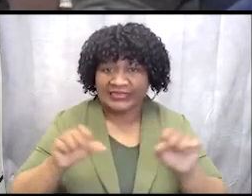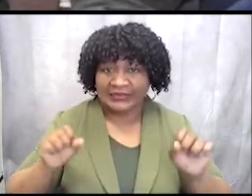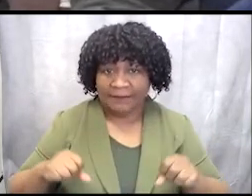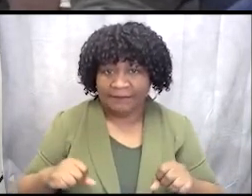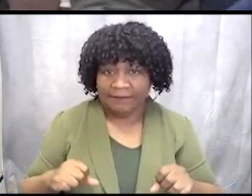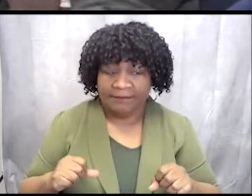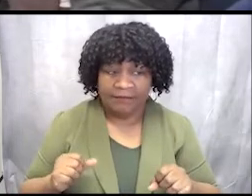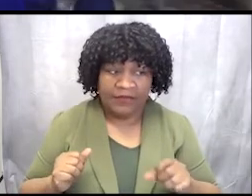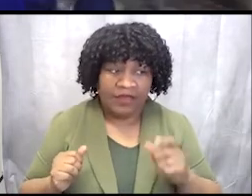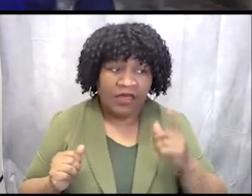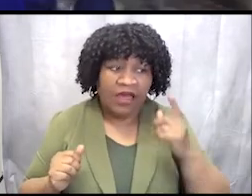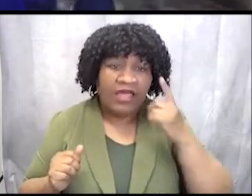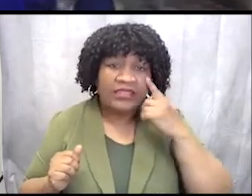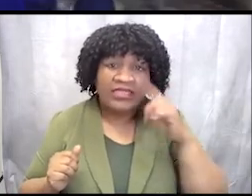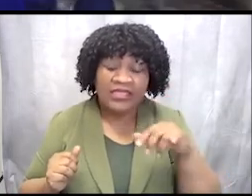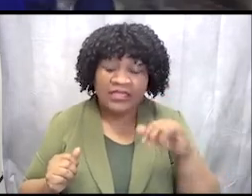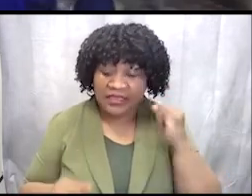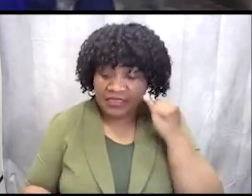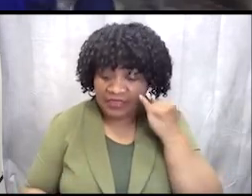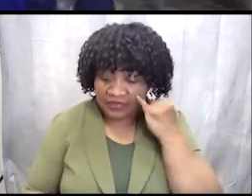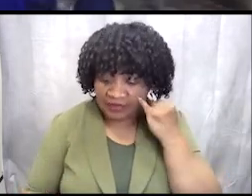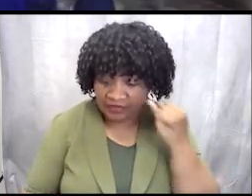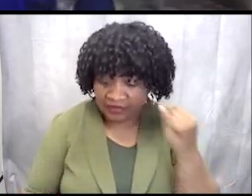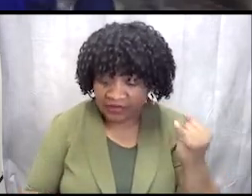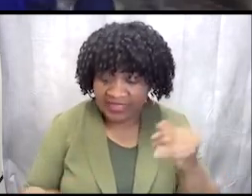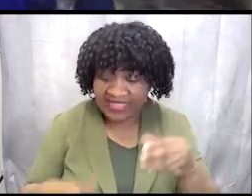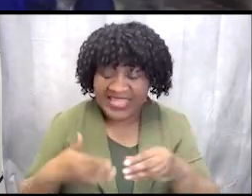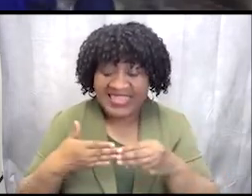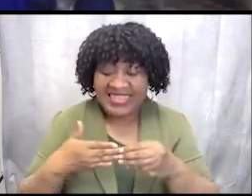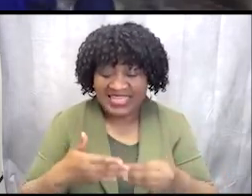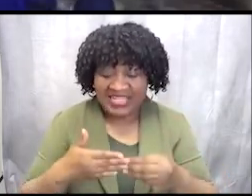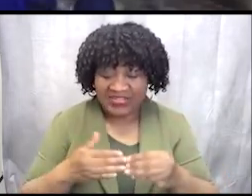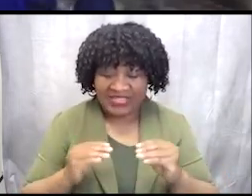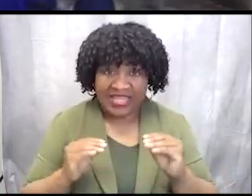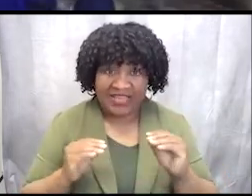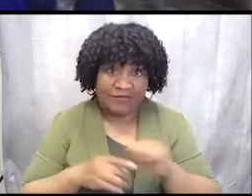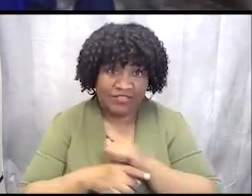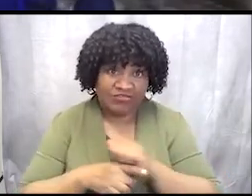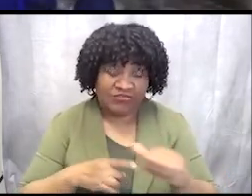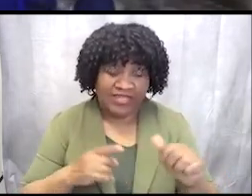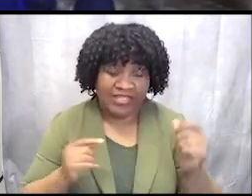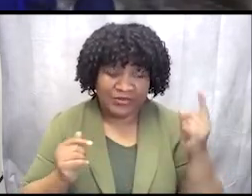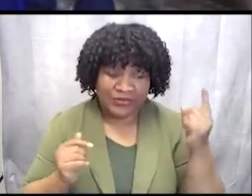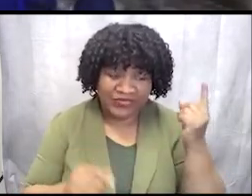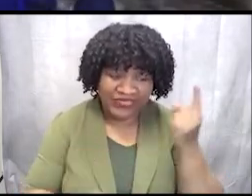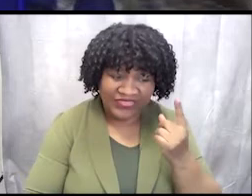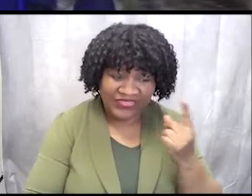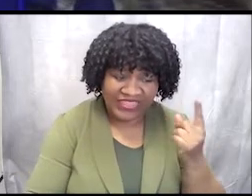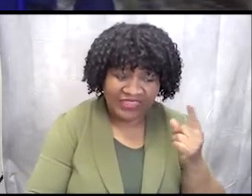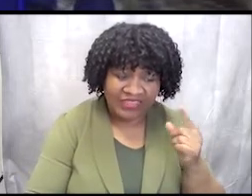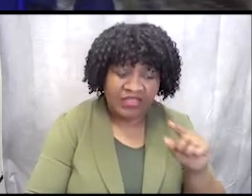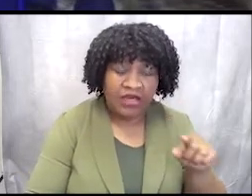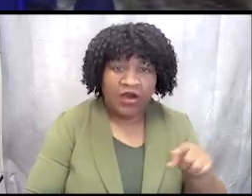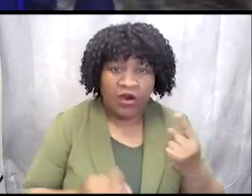I think the very notion that leaders have been trained to think that the only thing that matters